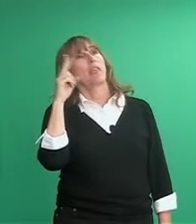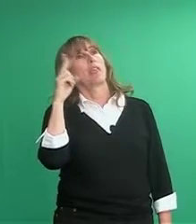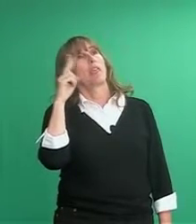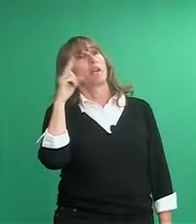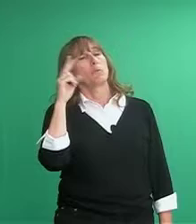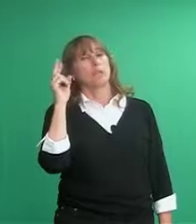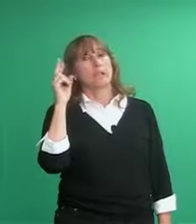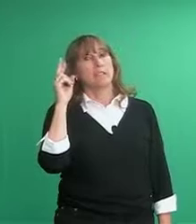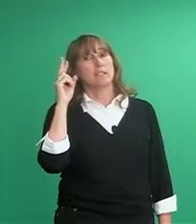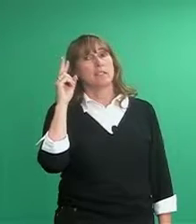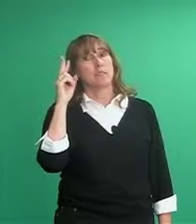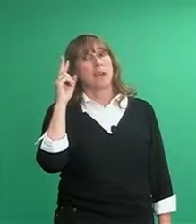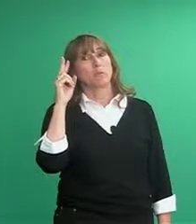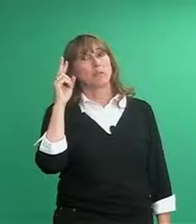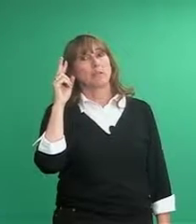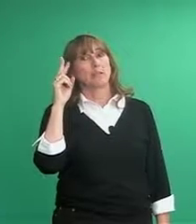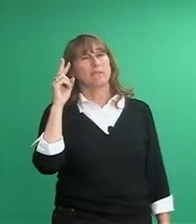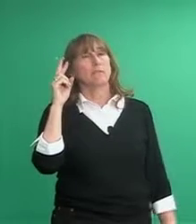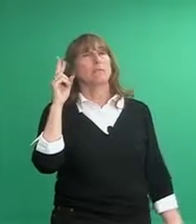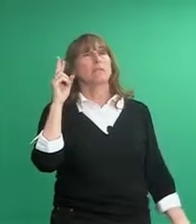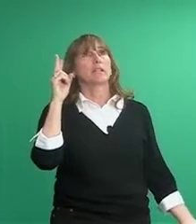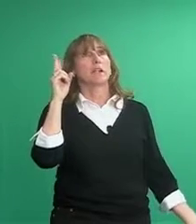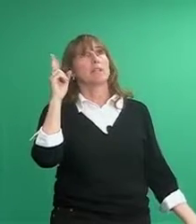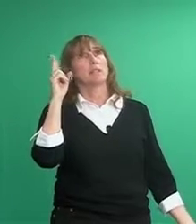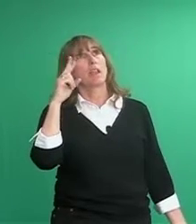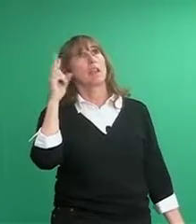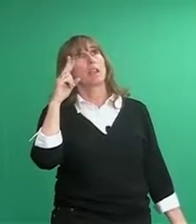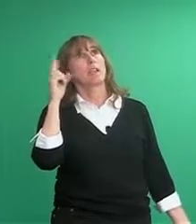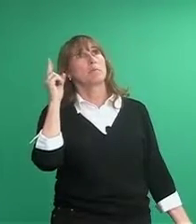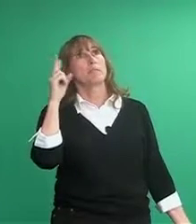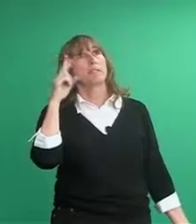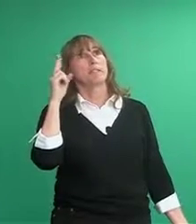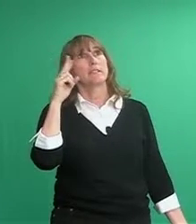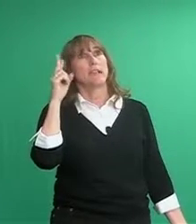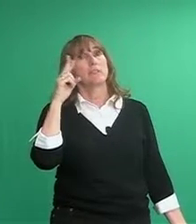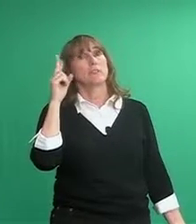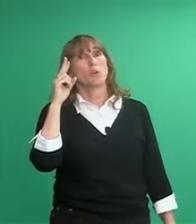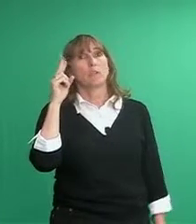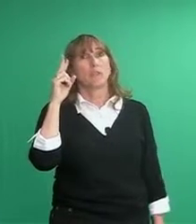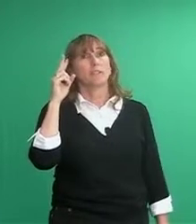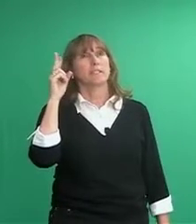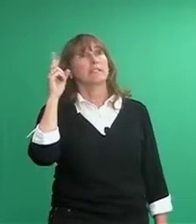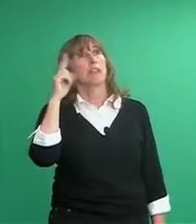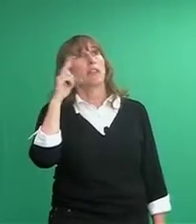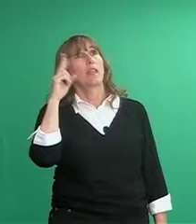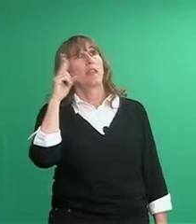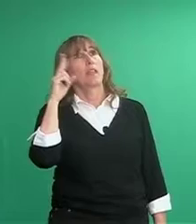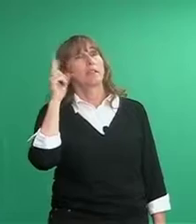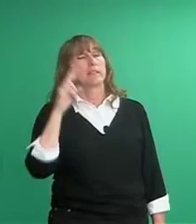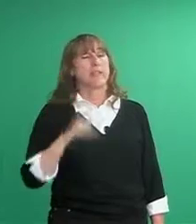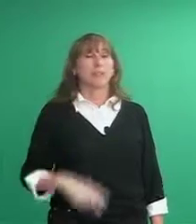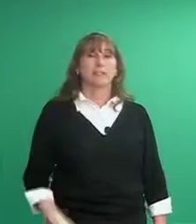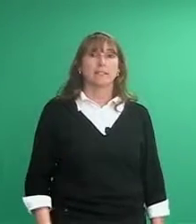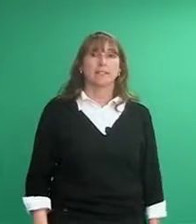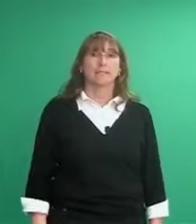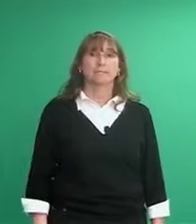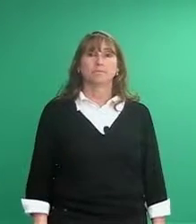with your head tilted backwards as a if "Oh my gosh, can't believe I did that I'm so careless careless